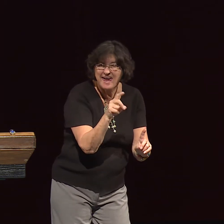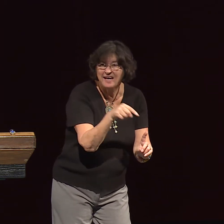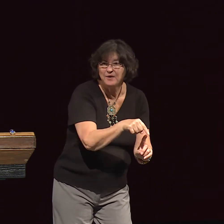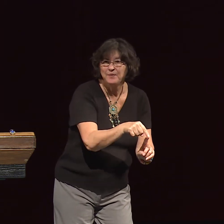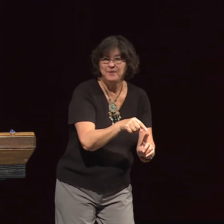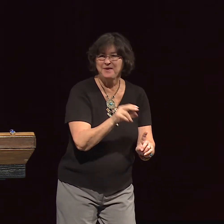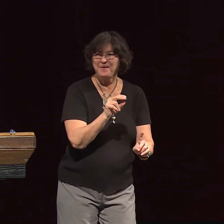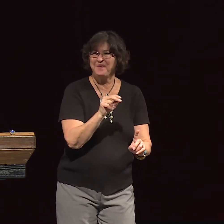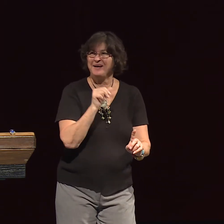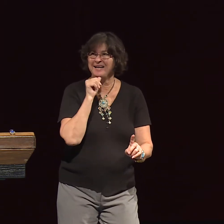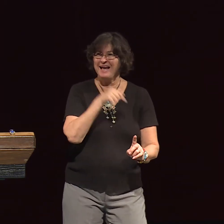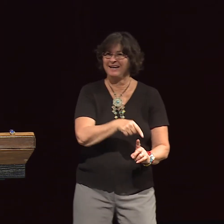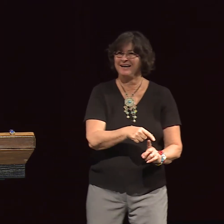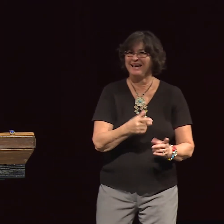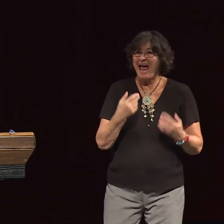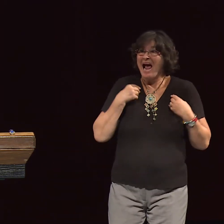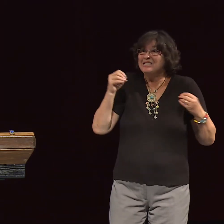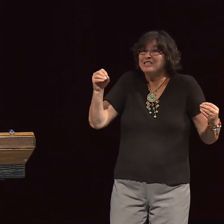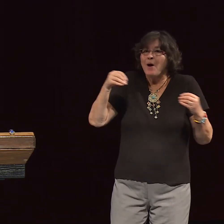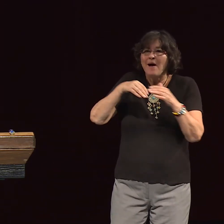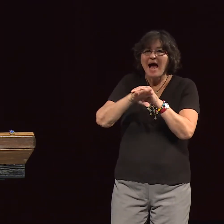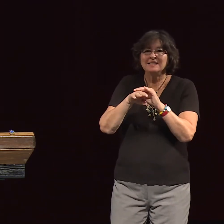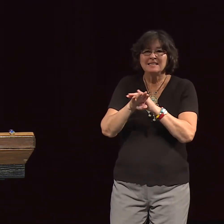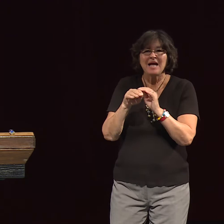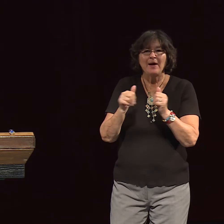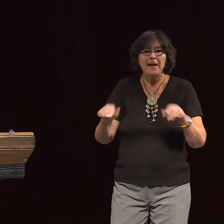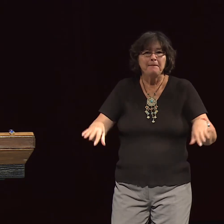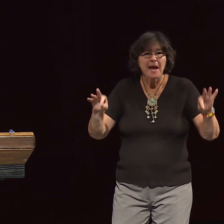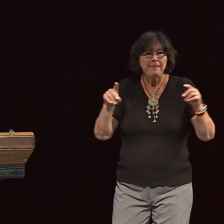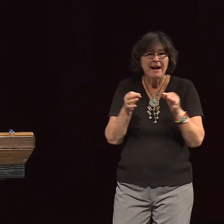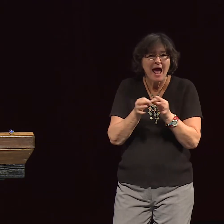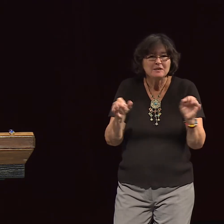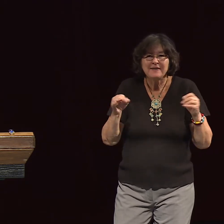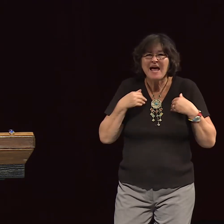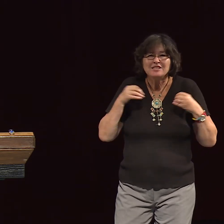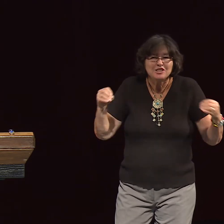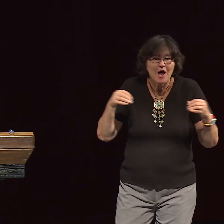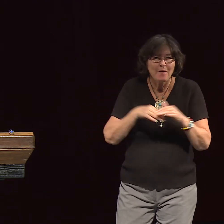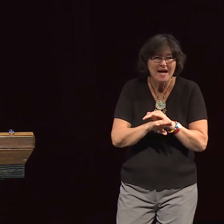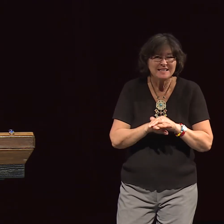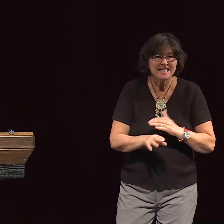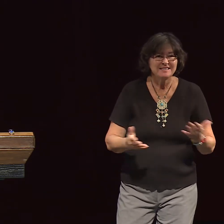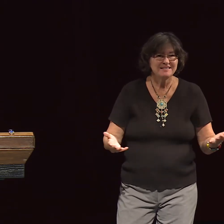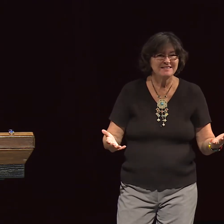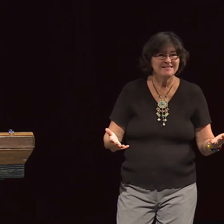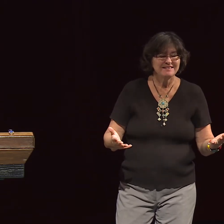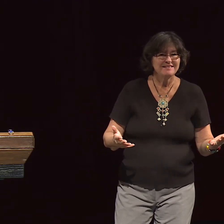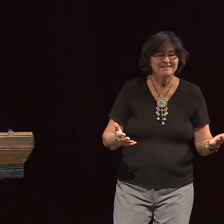and often deaf children are labeled as "delay," but how can they pick up language